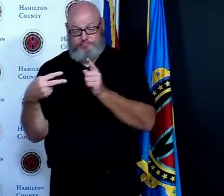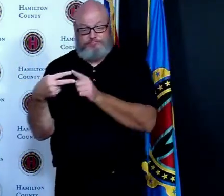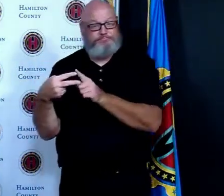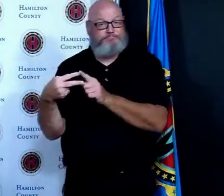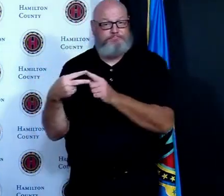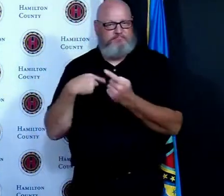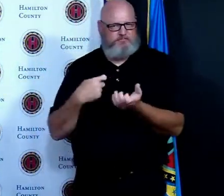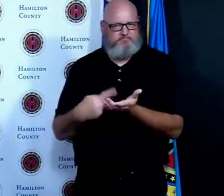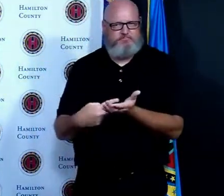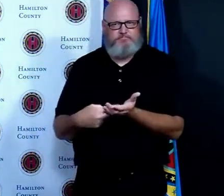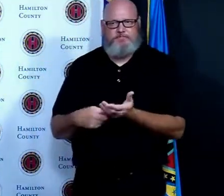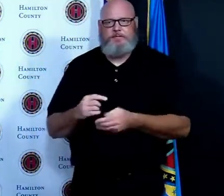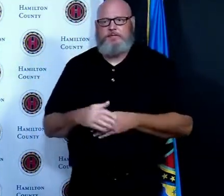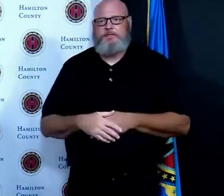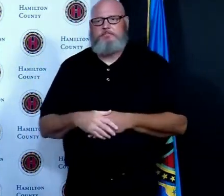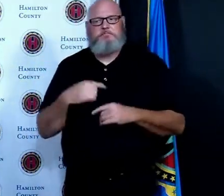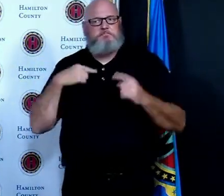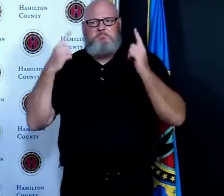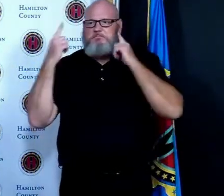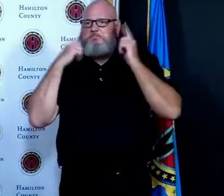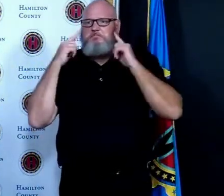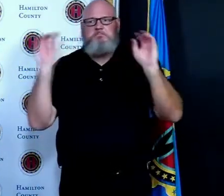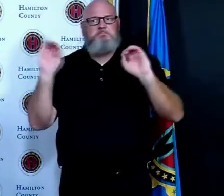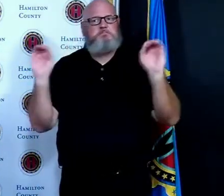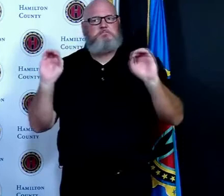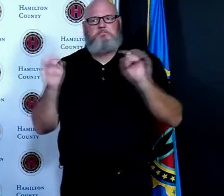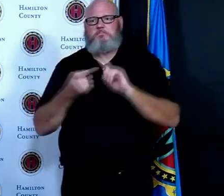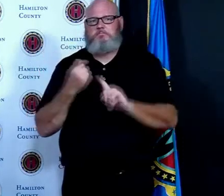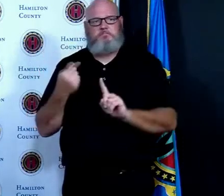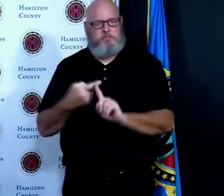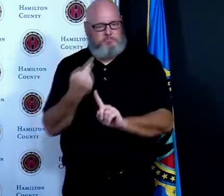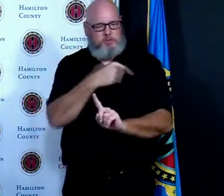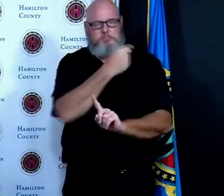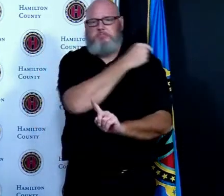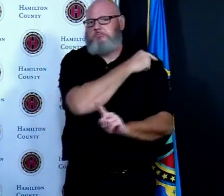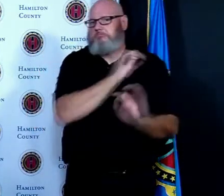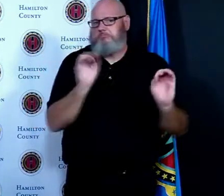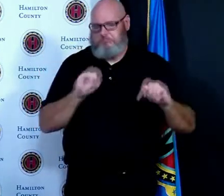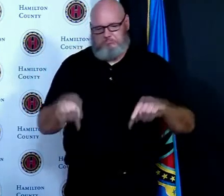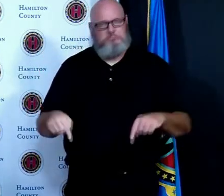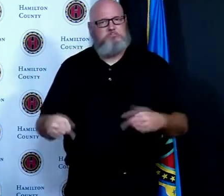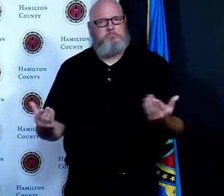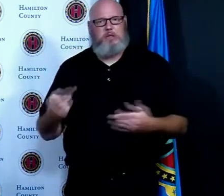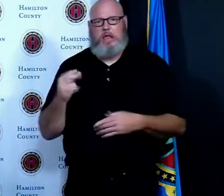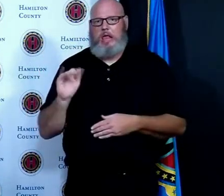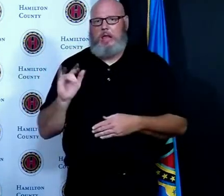but certainly anytime folks travel to a spot where there is Covid-19 and then they return home there